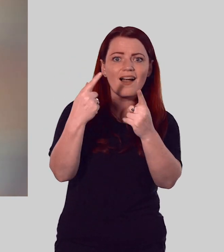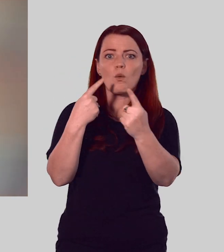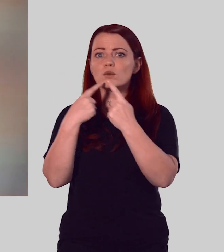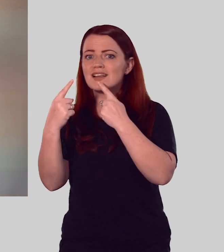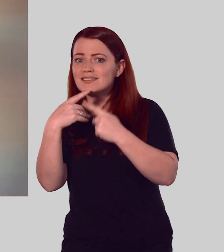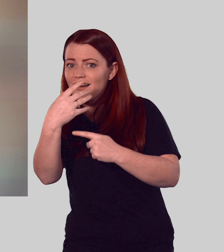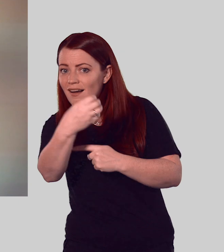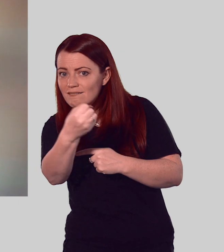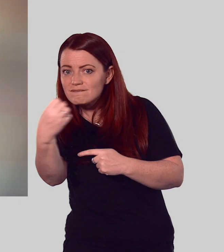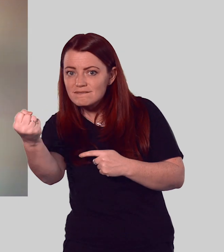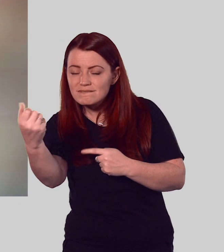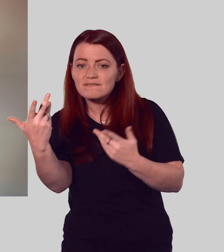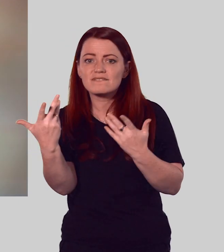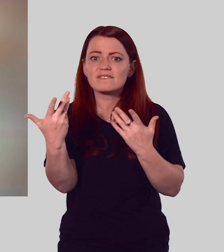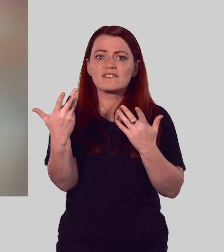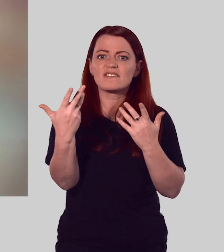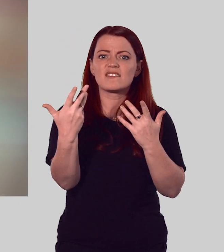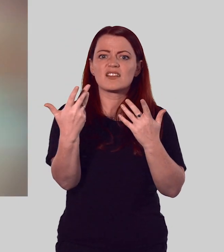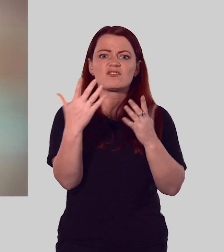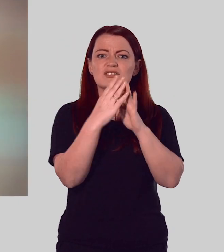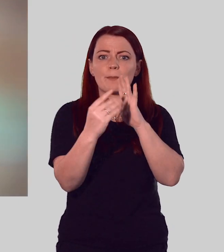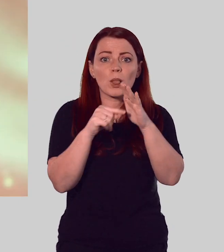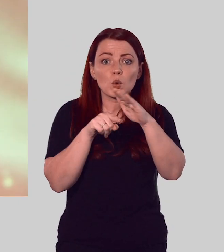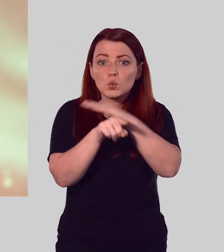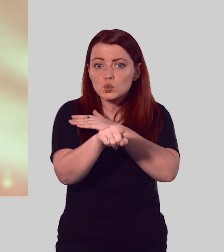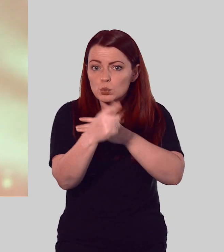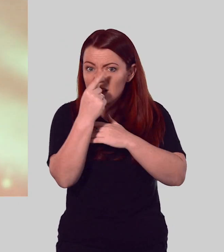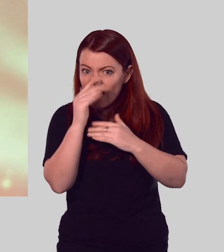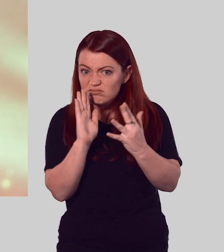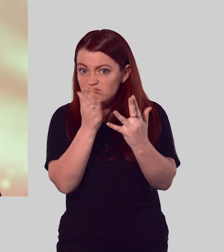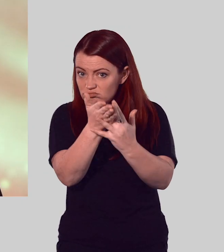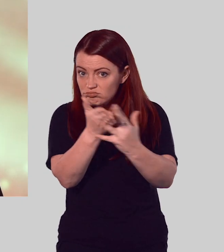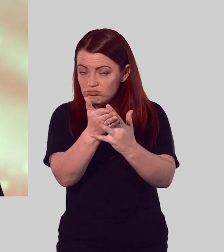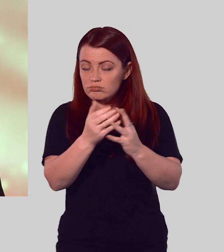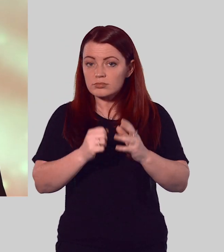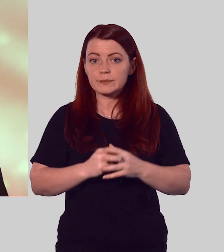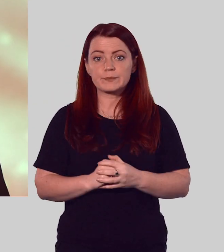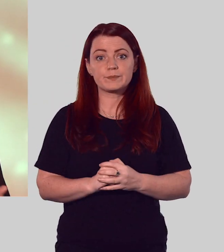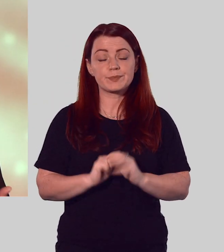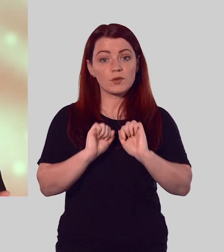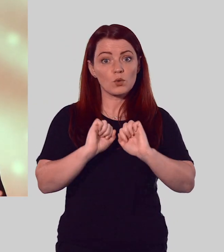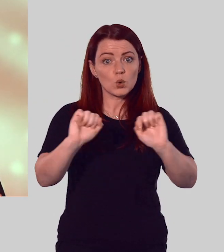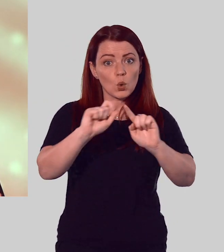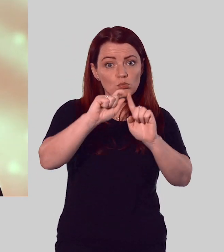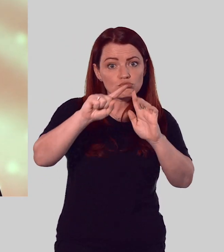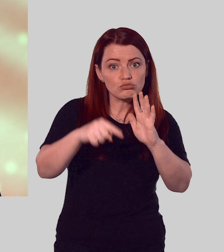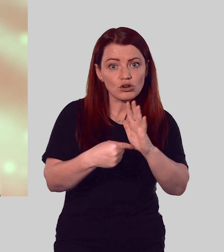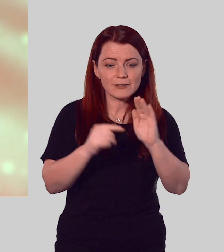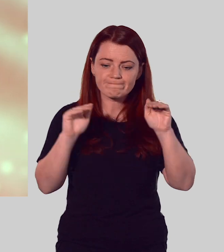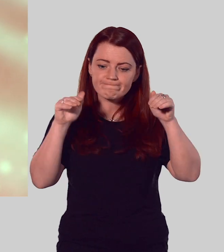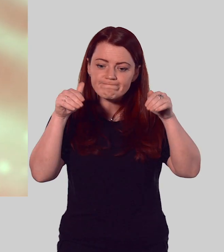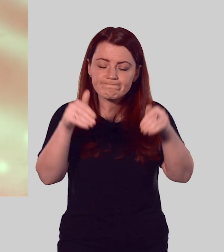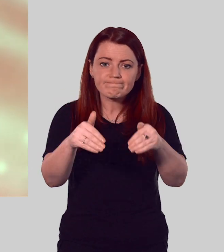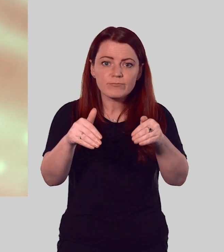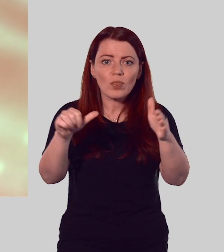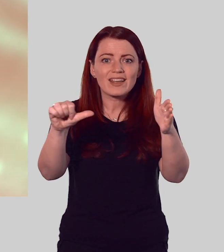the platform for example YouTube. Is your project focused on an issue in your community that needs addressing urgently,